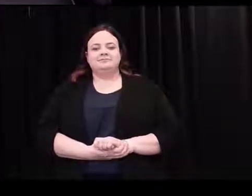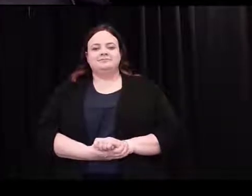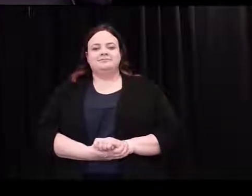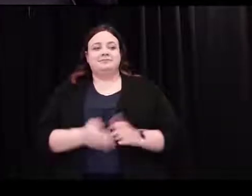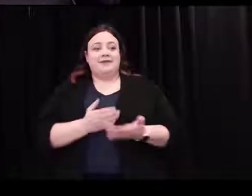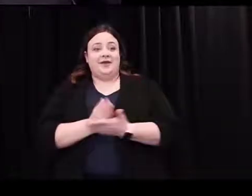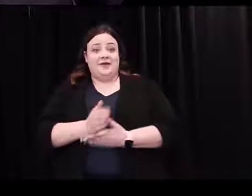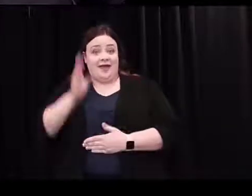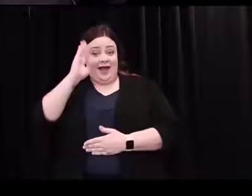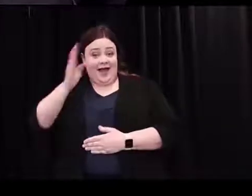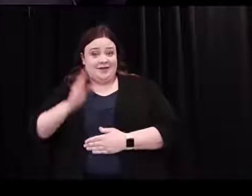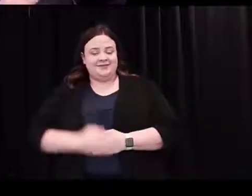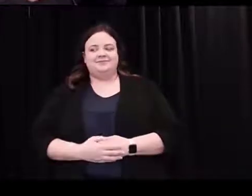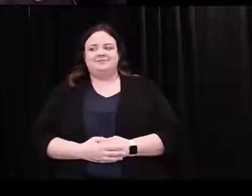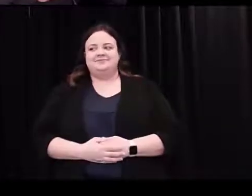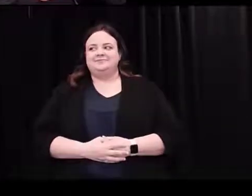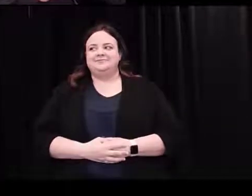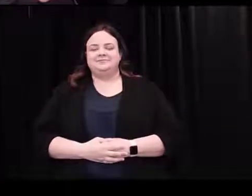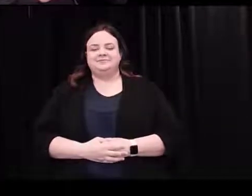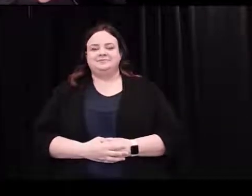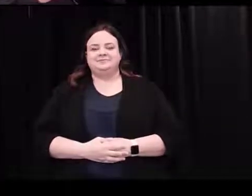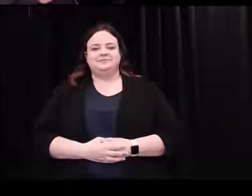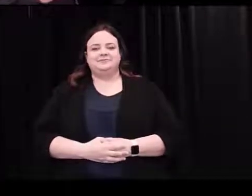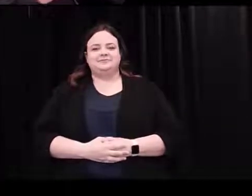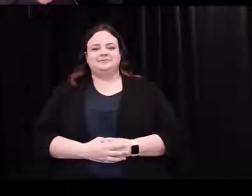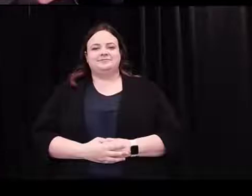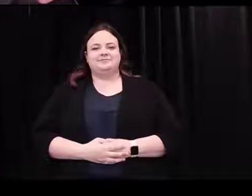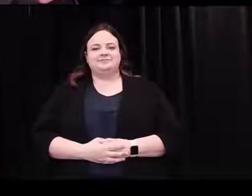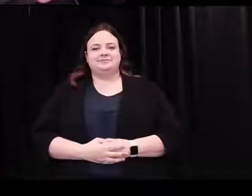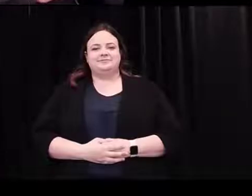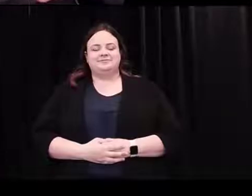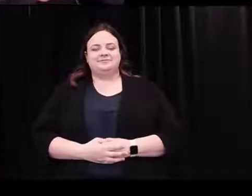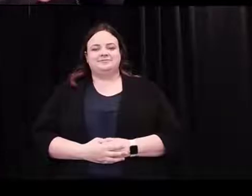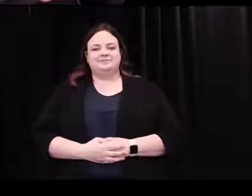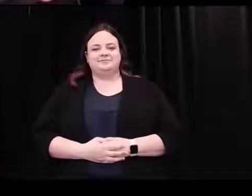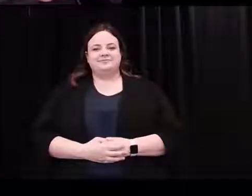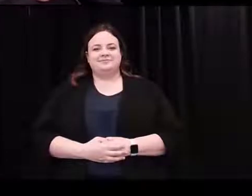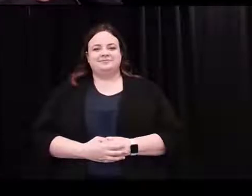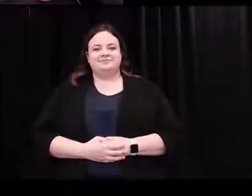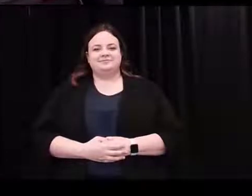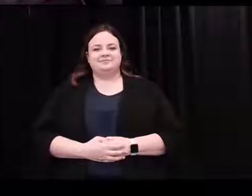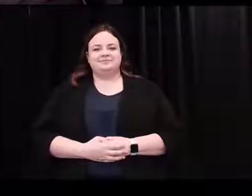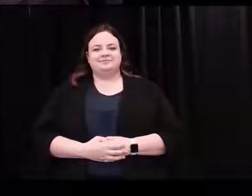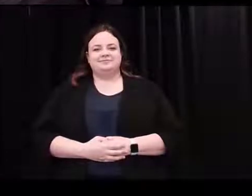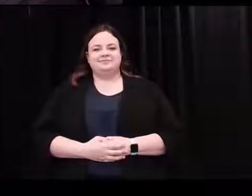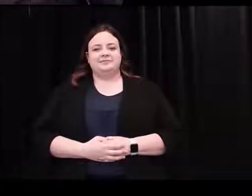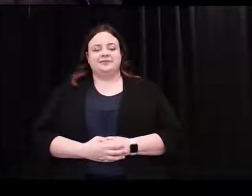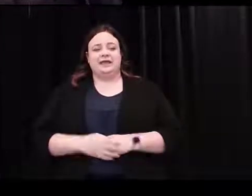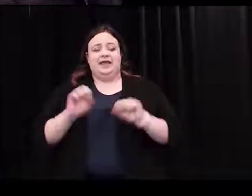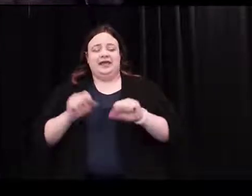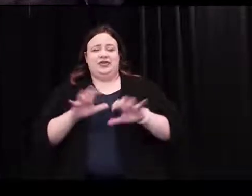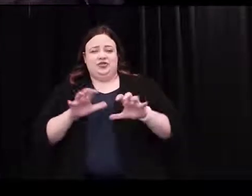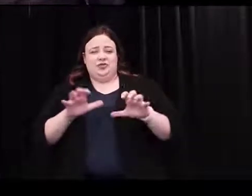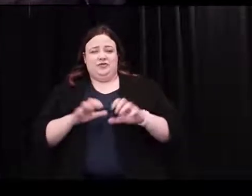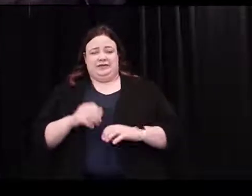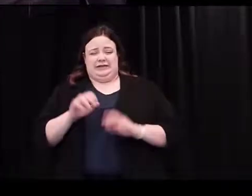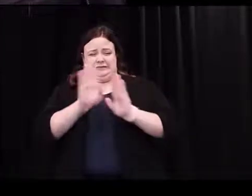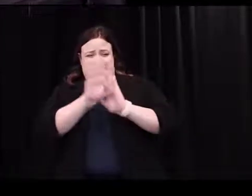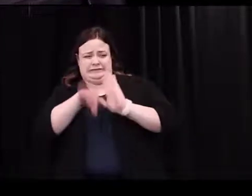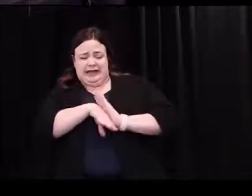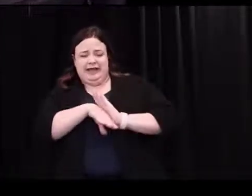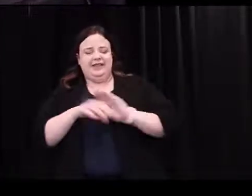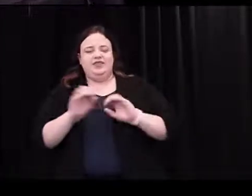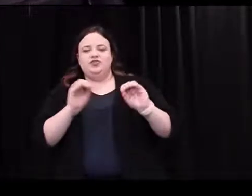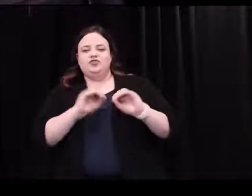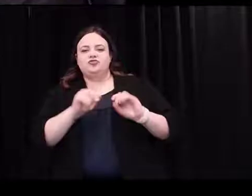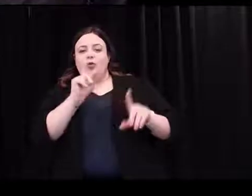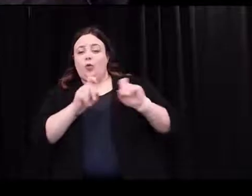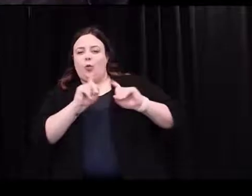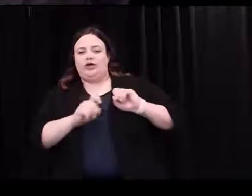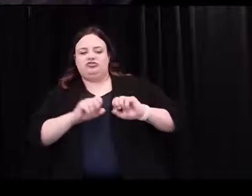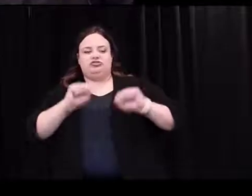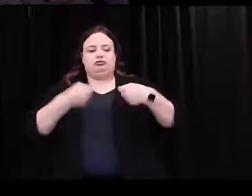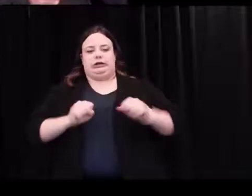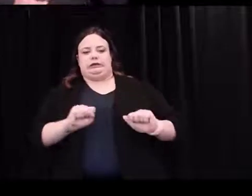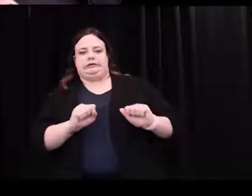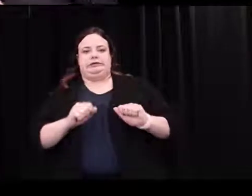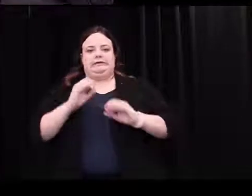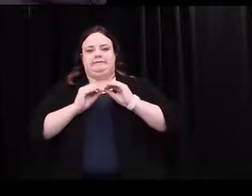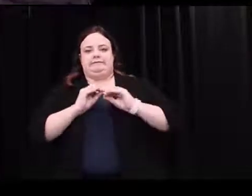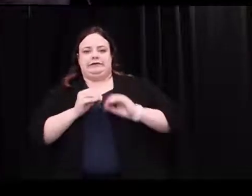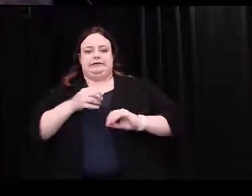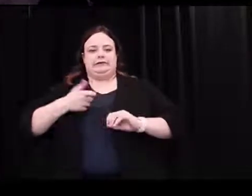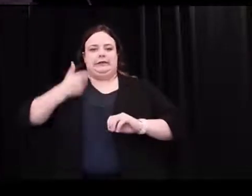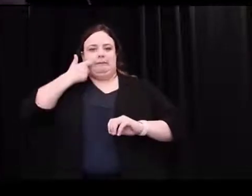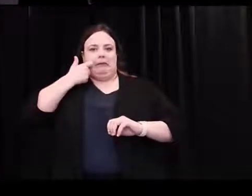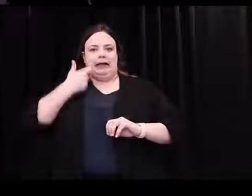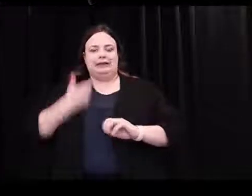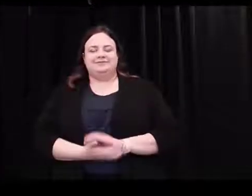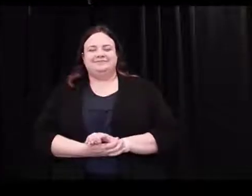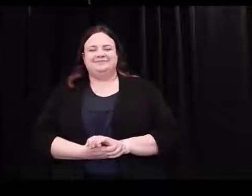Hi. I could do this for like half an hour and then we won't have any questions. All right cool,